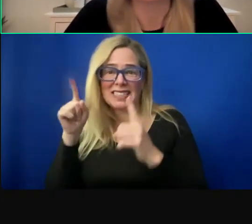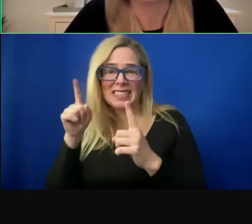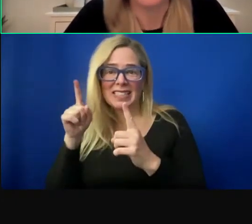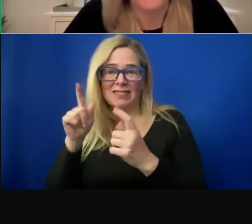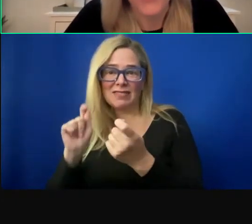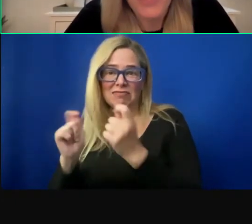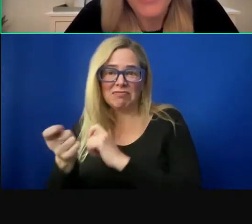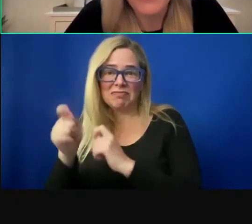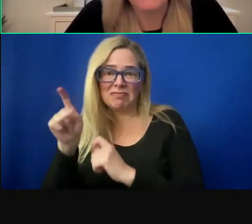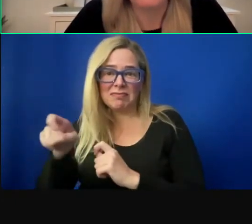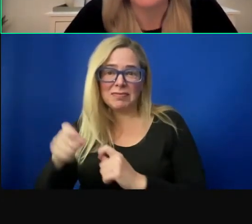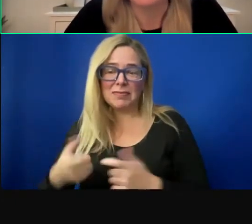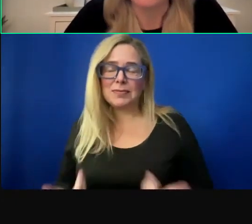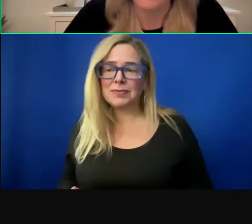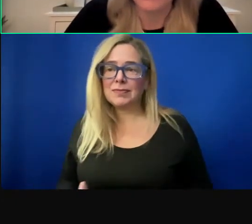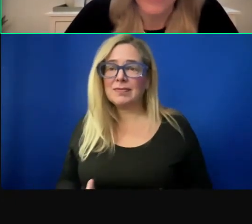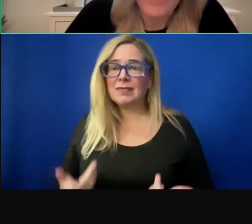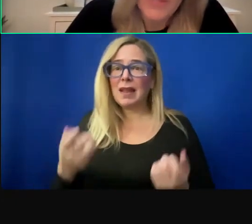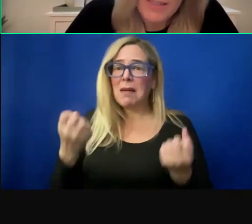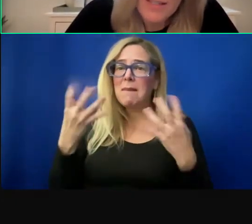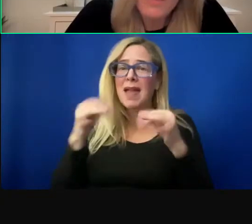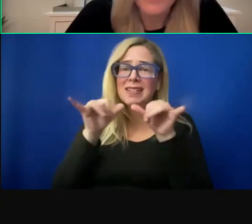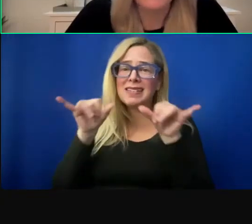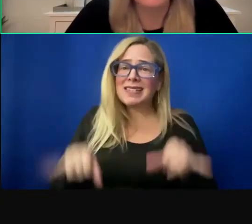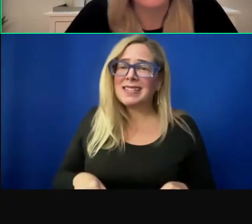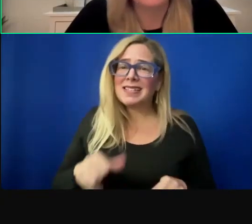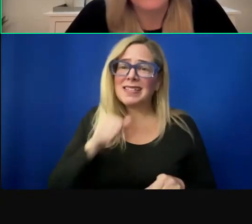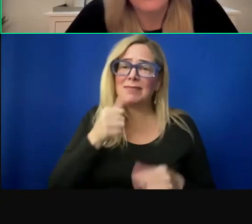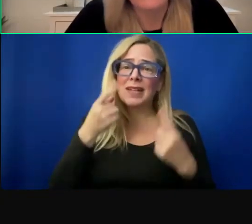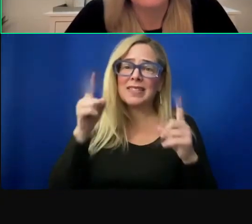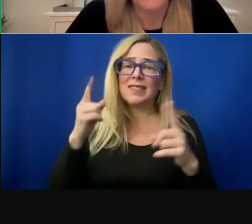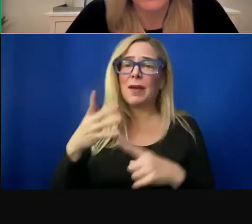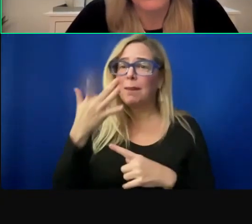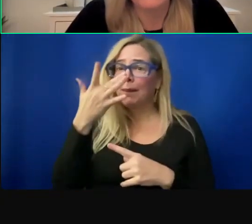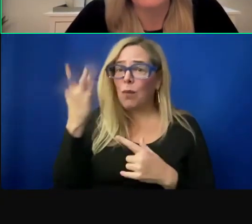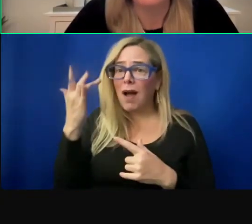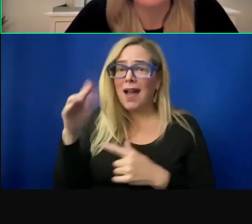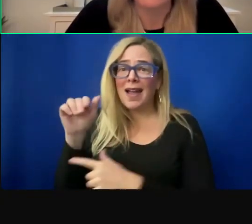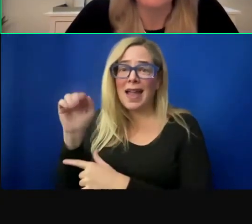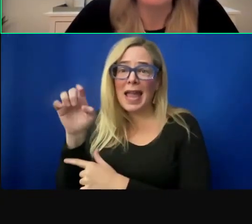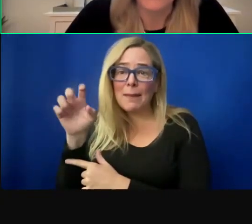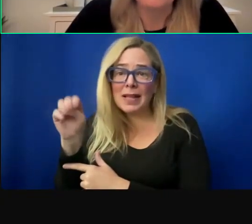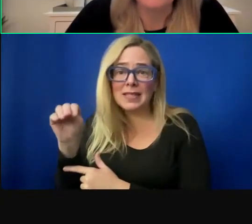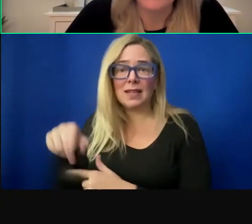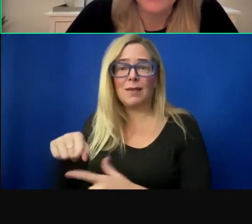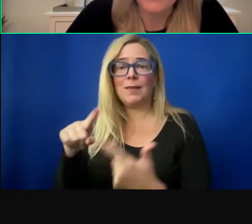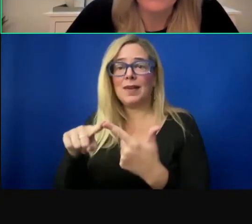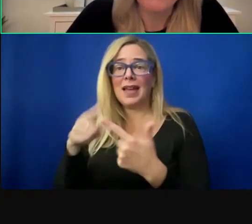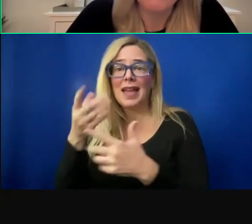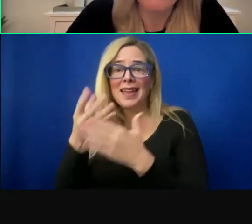it is because of ableism, it is because of gaps in accessibility, and it is because of gaps in data.